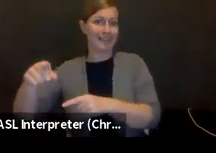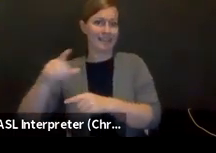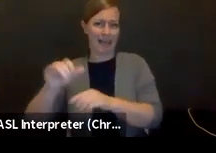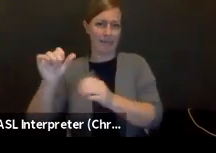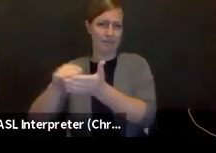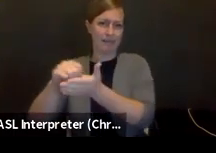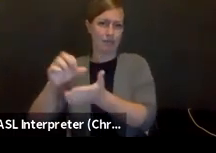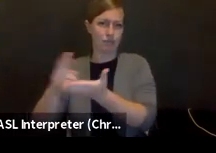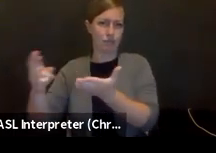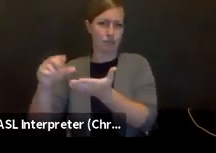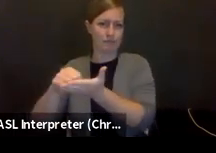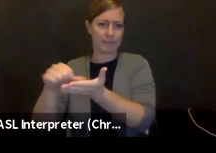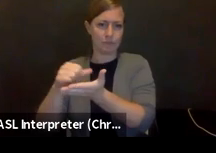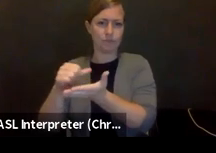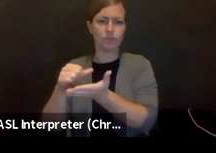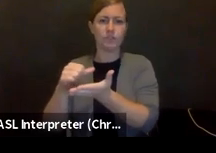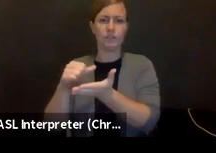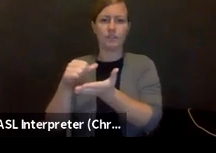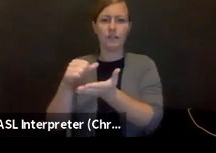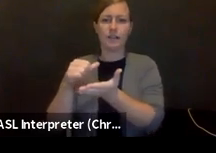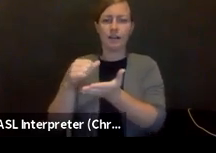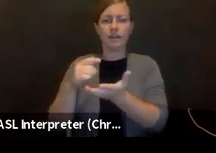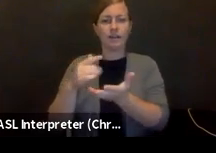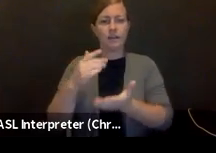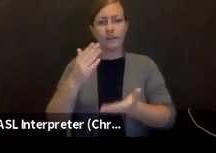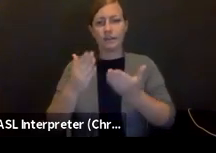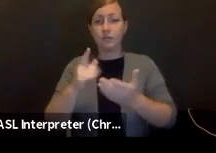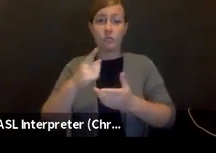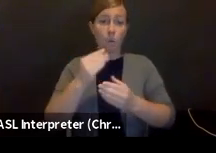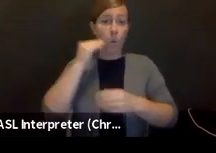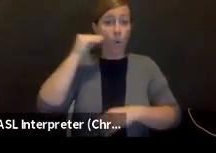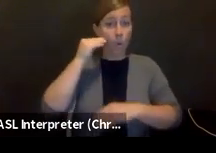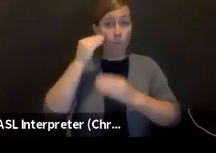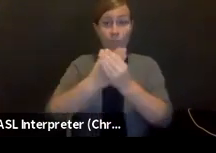ESD 189 - Amy Colburn: You can just save to one big like the home folders, just if you save everything there. It's all just going to kind of pile up